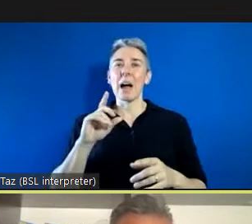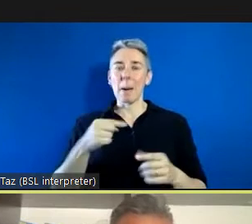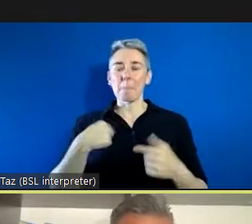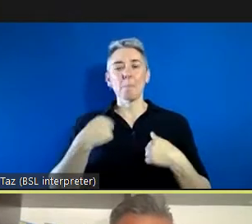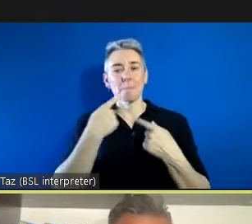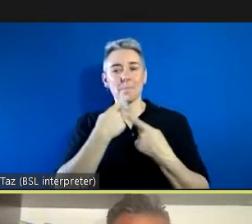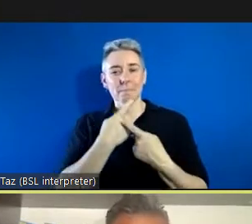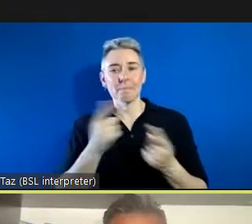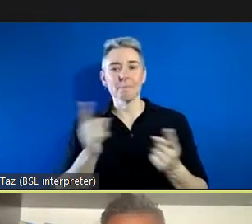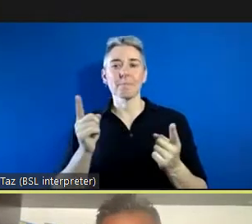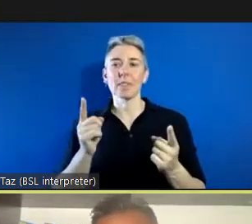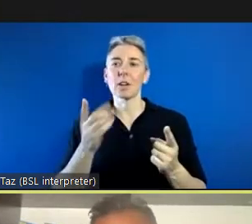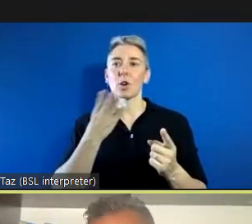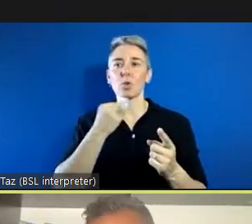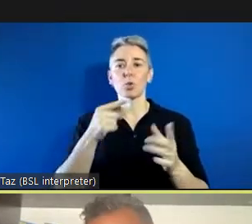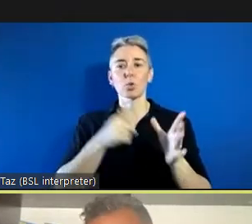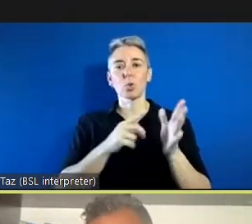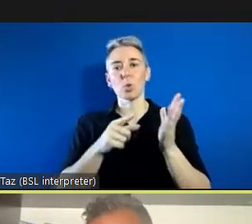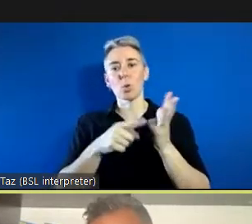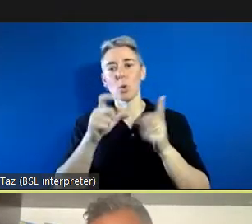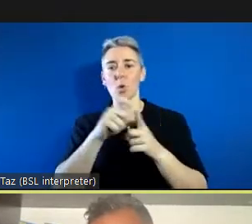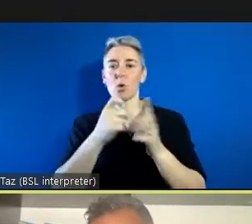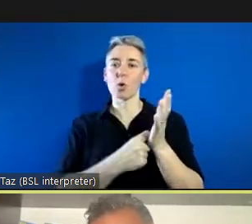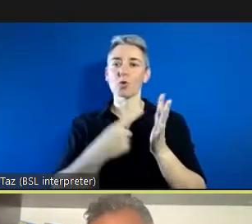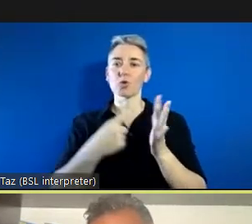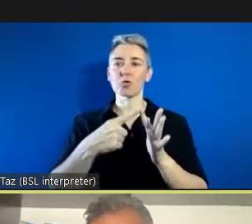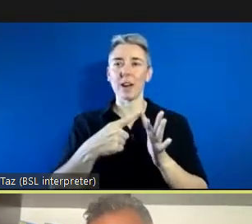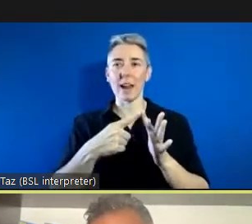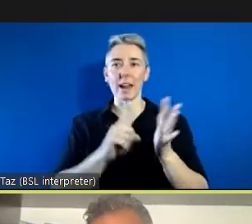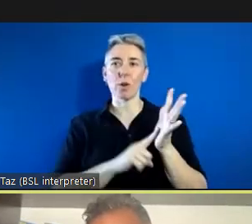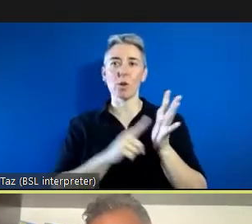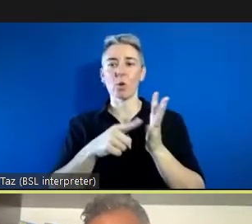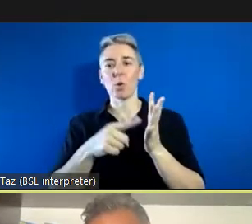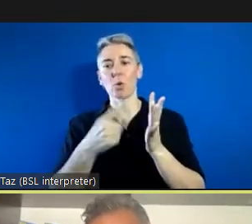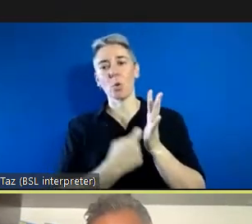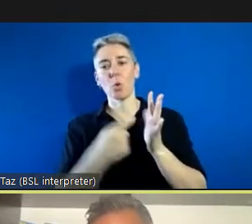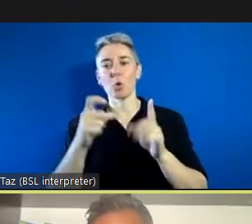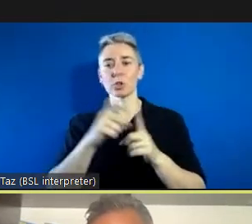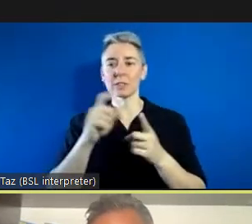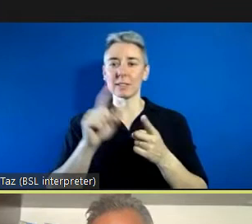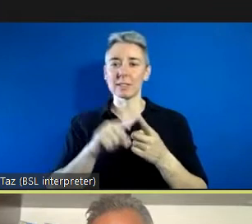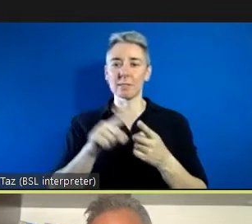words of Audre Lorde who said it far better than I think I've ever managed to, to this day. “There